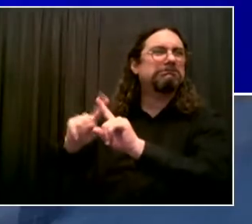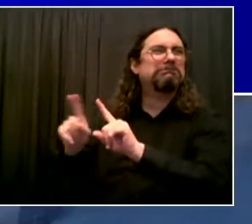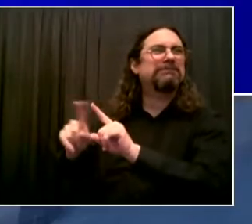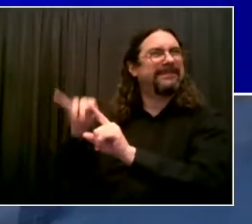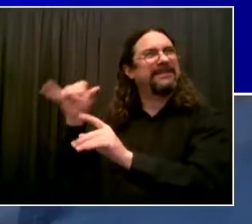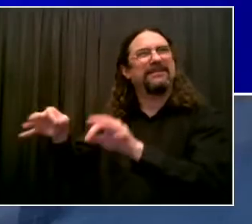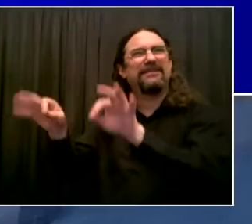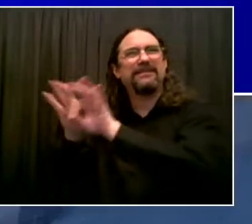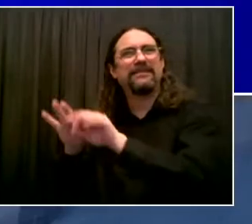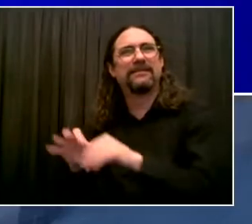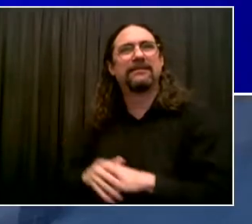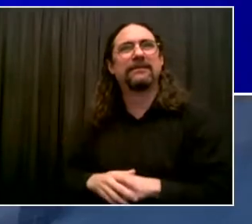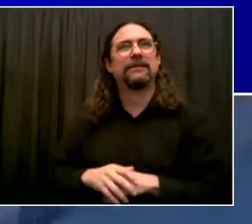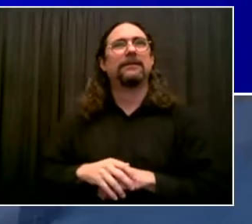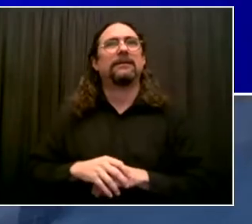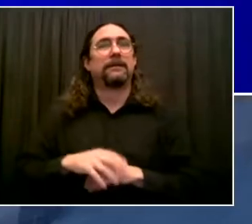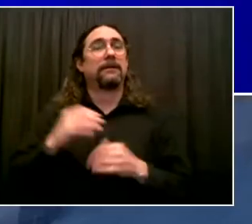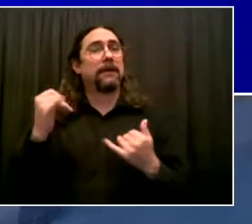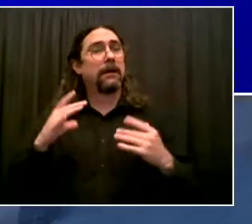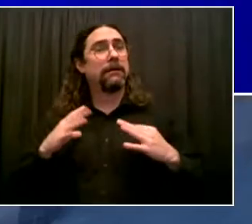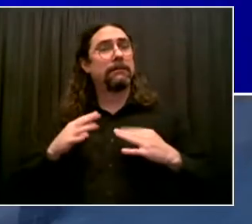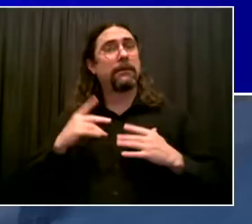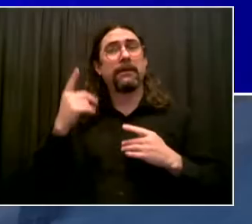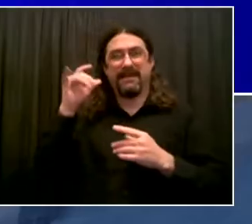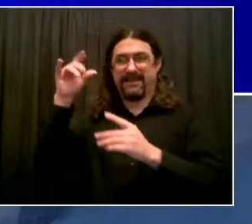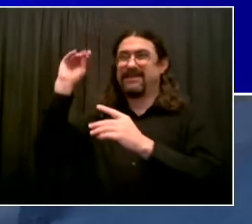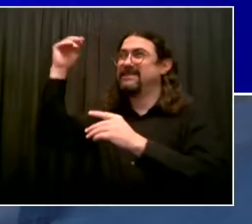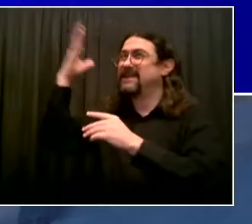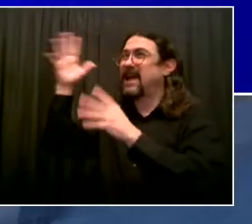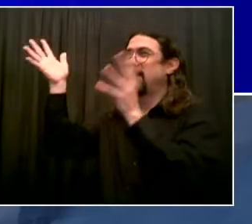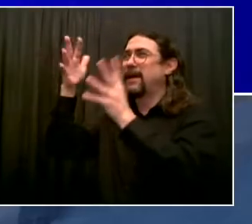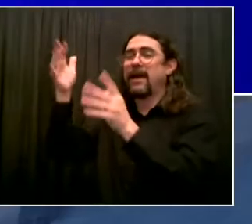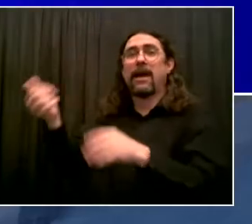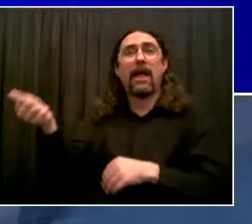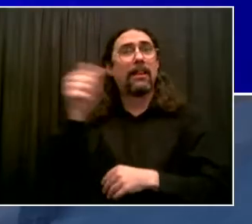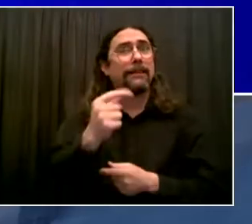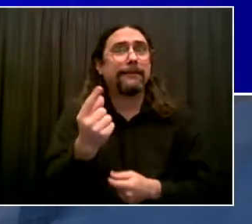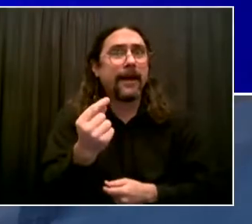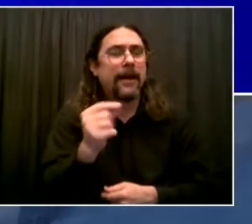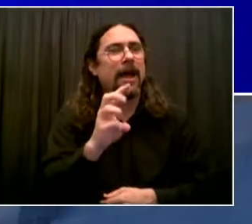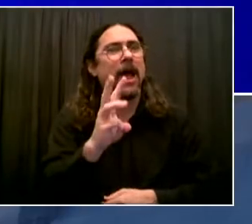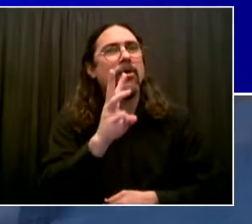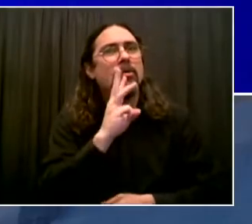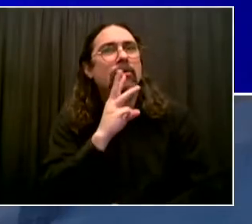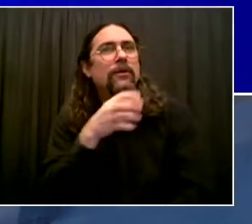FORWARD TO SECURE HYDRO POWER,